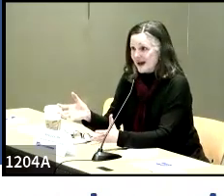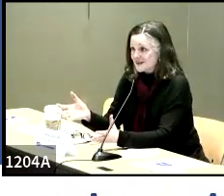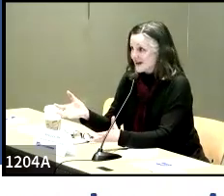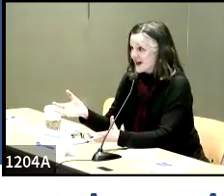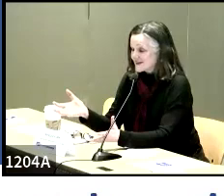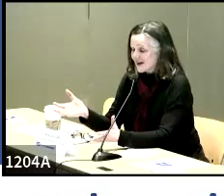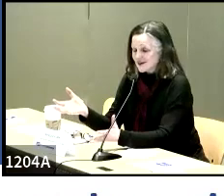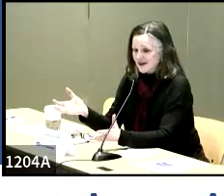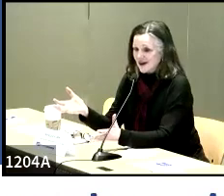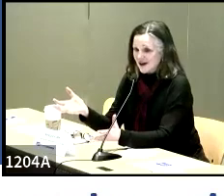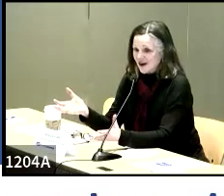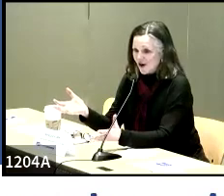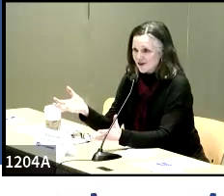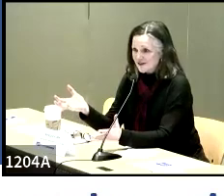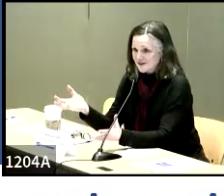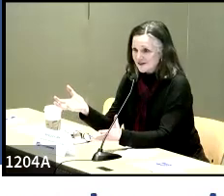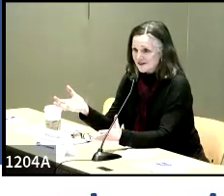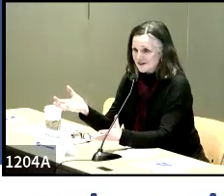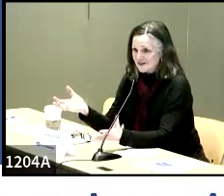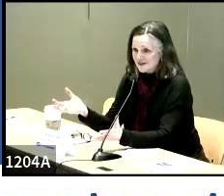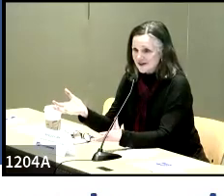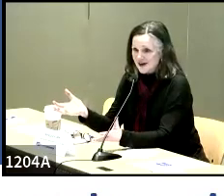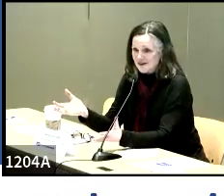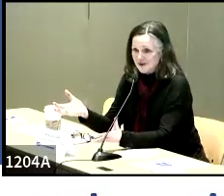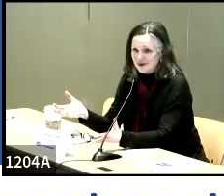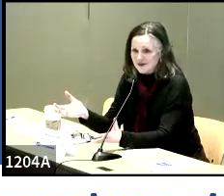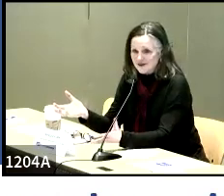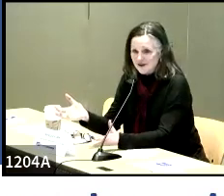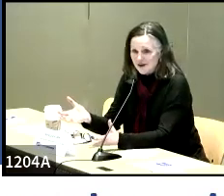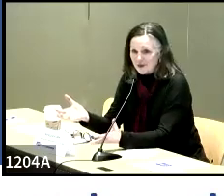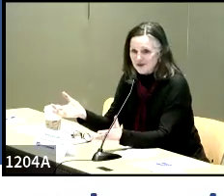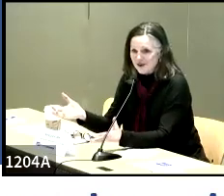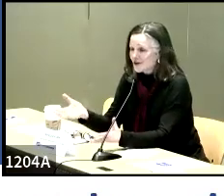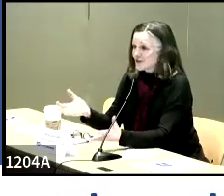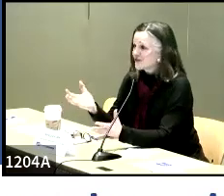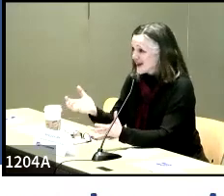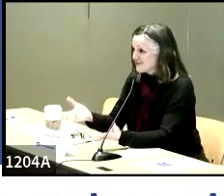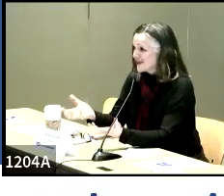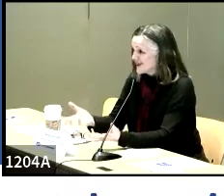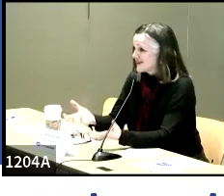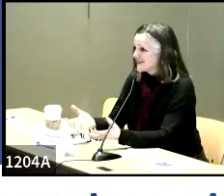And I'd say that's like hard to say what almost understatement it is.